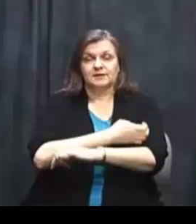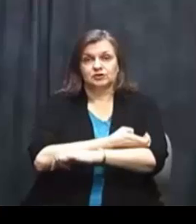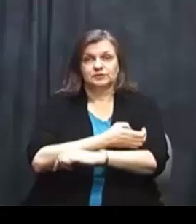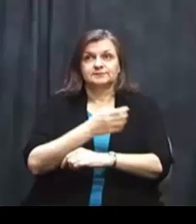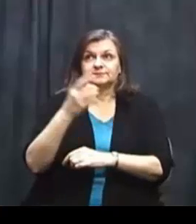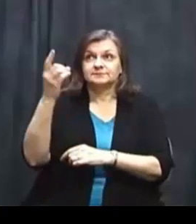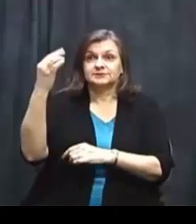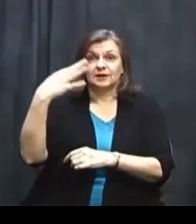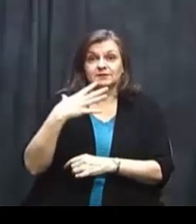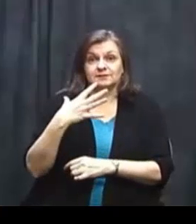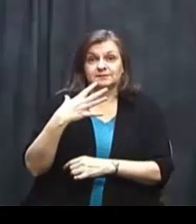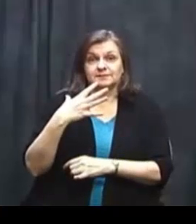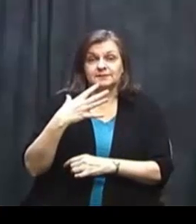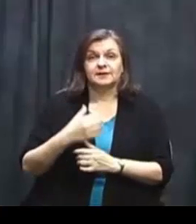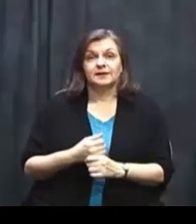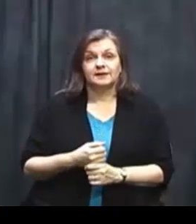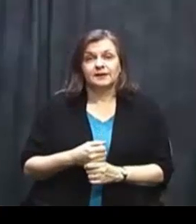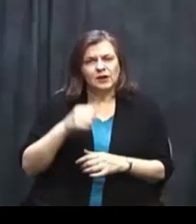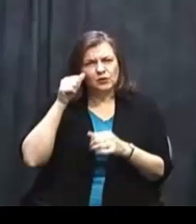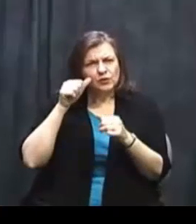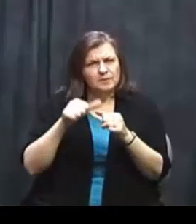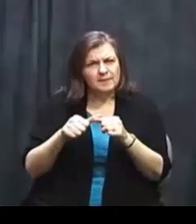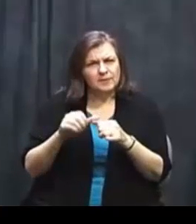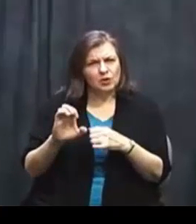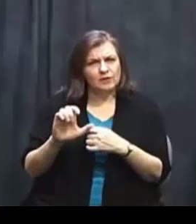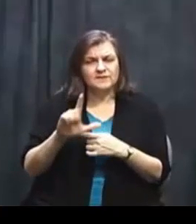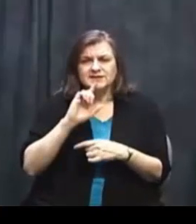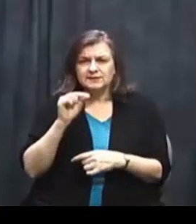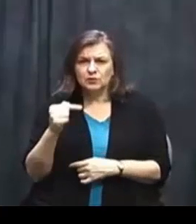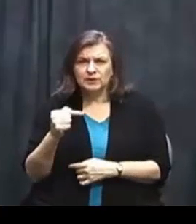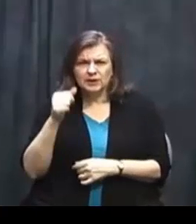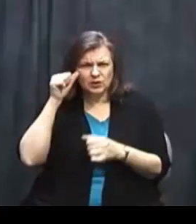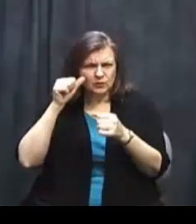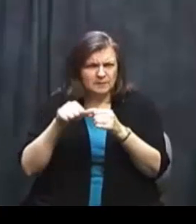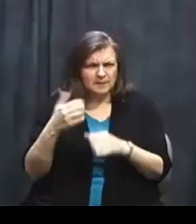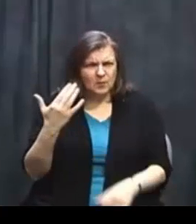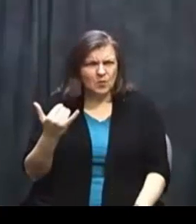remember chlorophyll is green -- do you remember why?